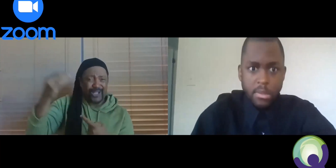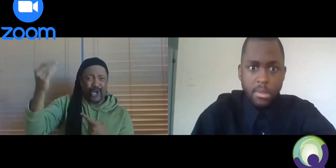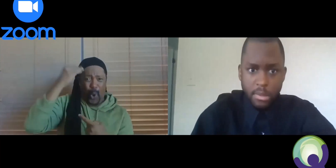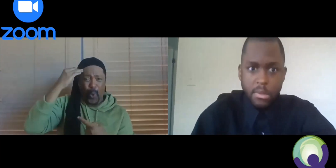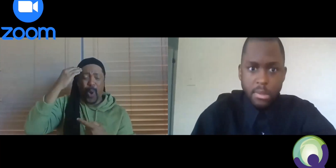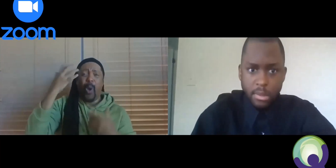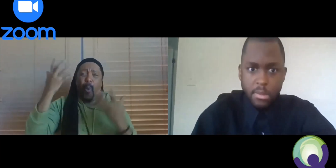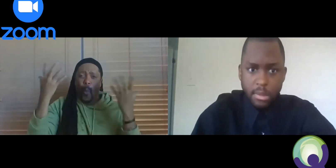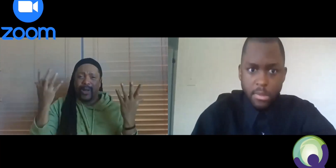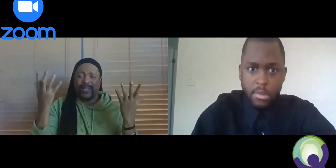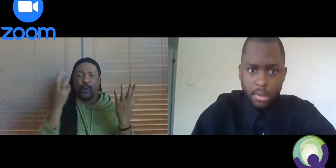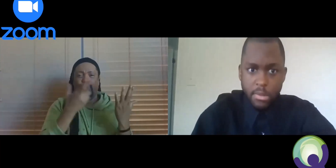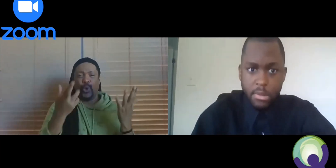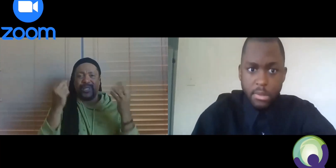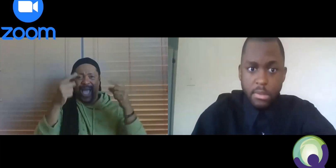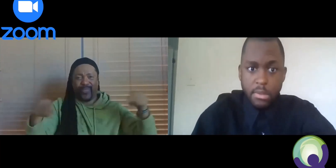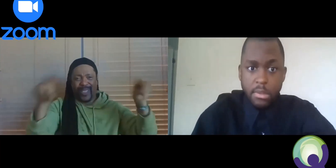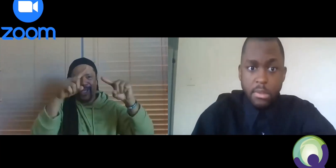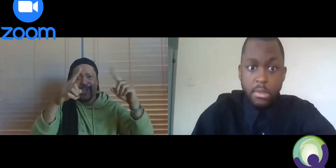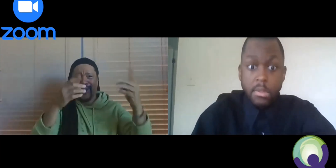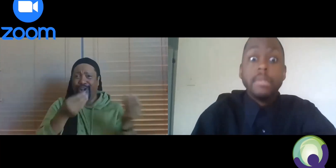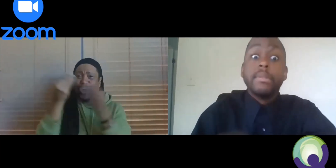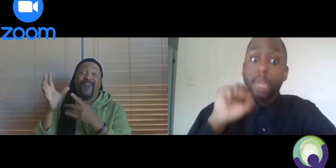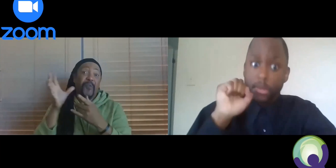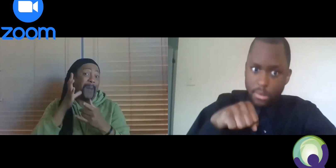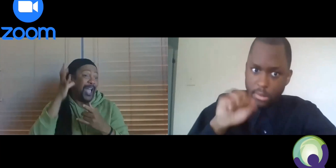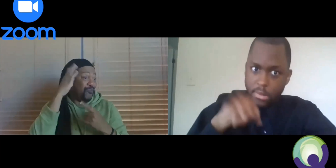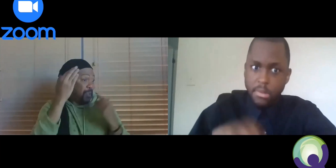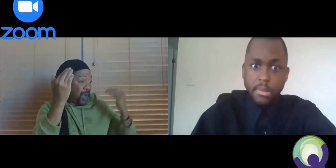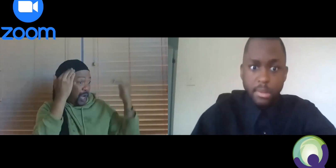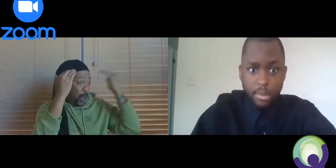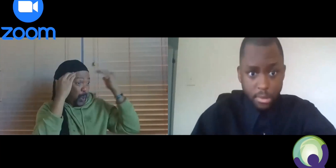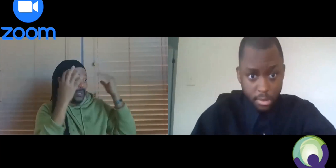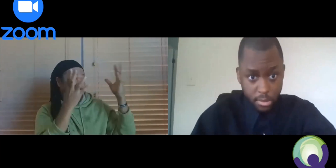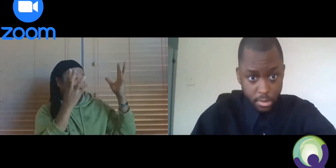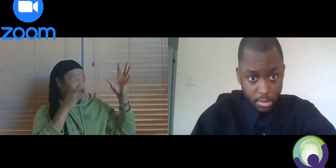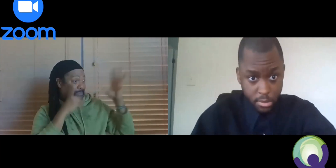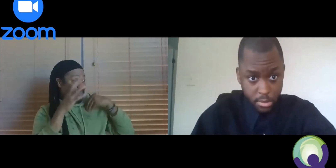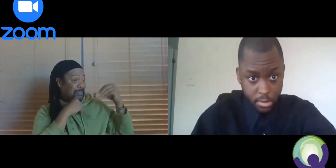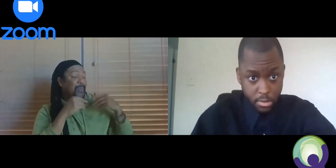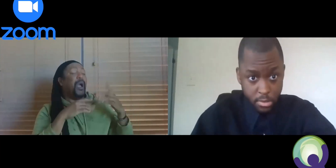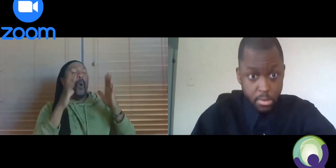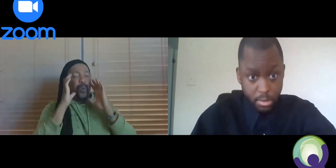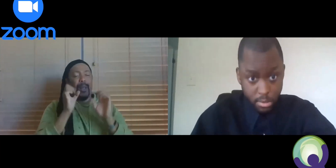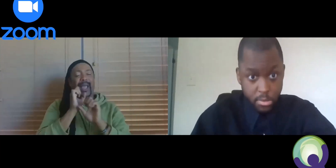Fred: Parents must know what’s really out there. If parents know what is available out there,